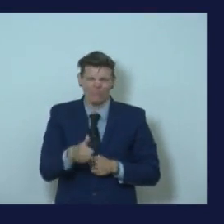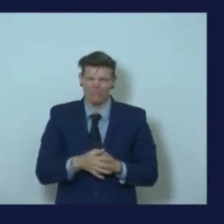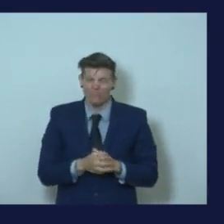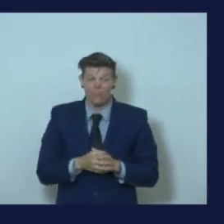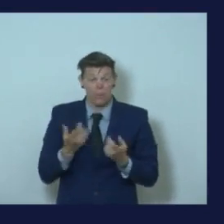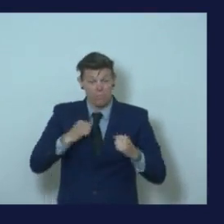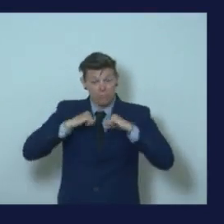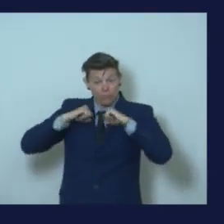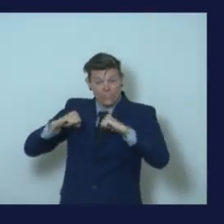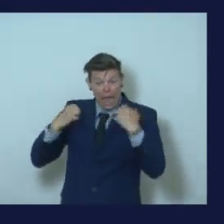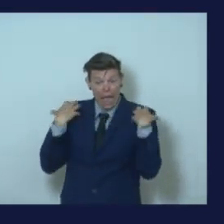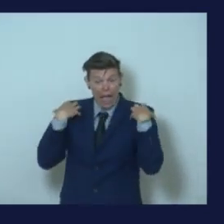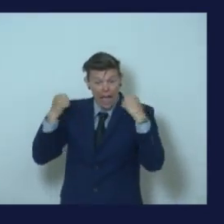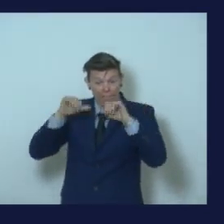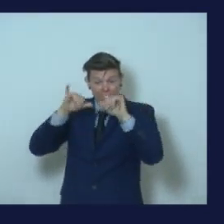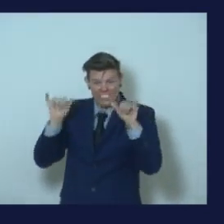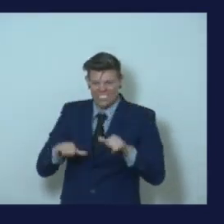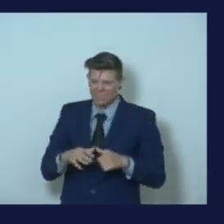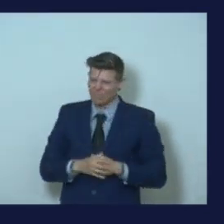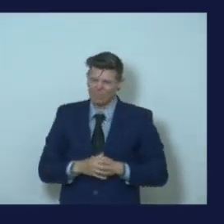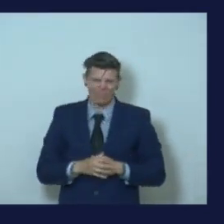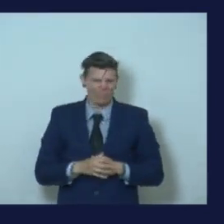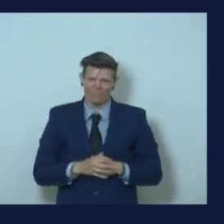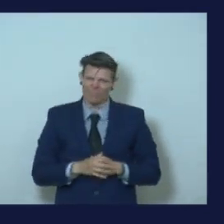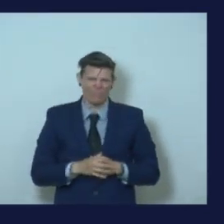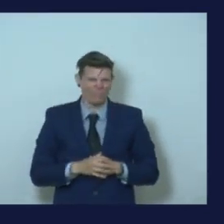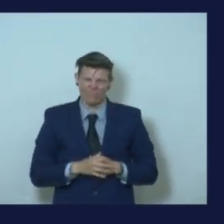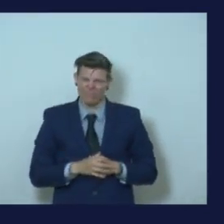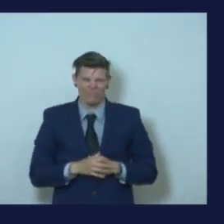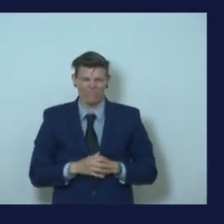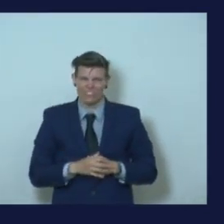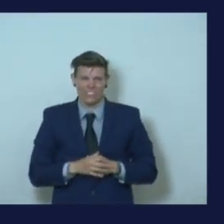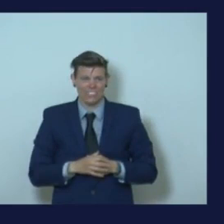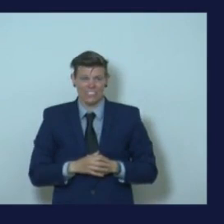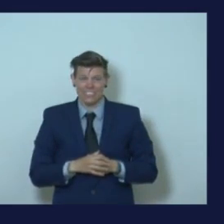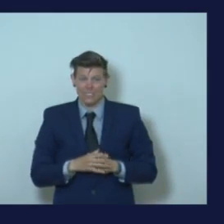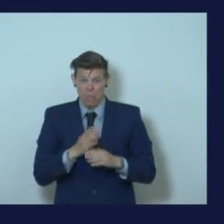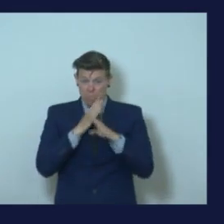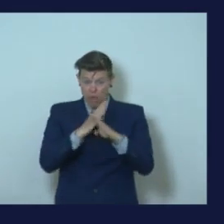YOU KNOW PROTECT OUR HEALTH CARE SYSTEM AND OUR HEALTH CARE WORKERS.